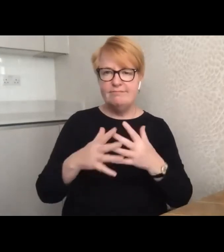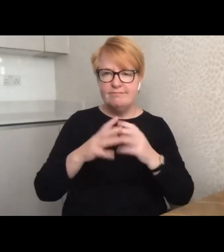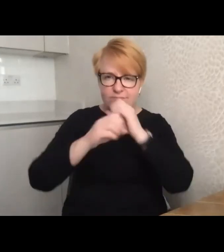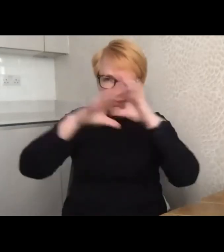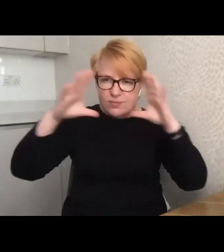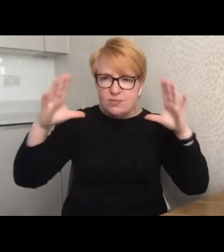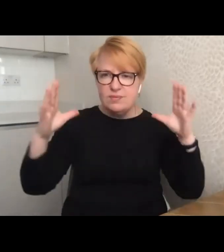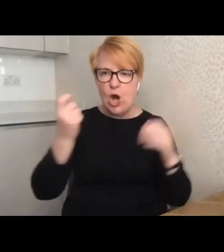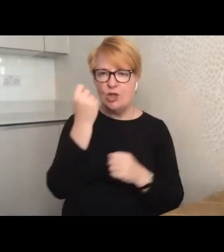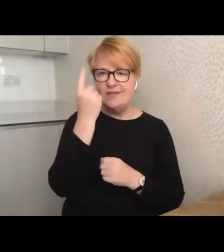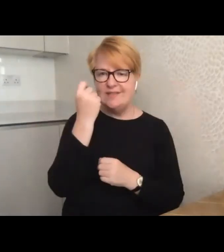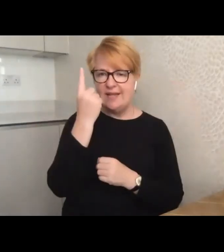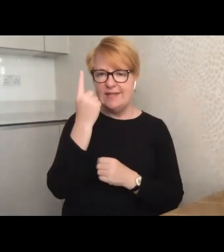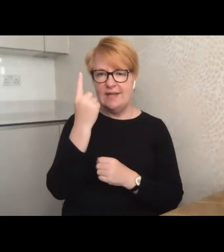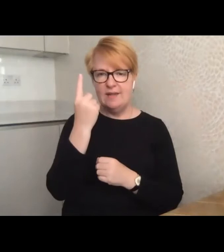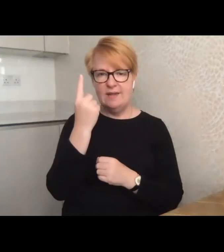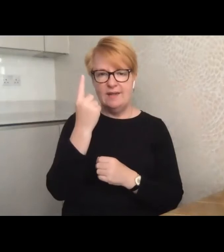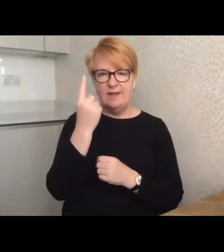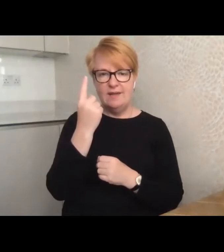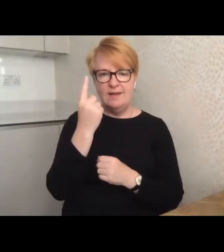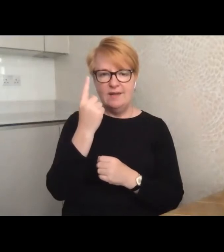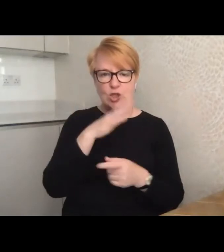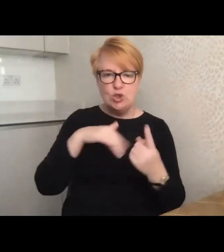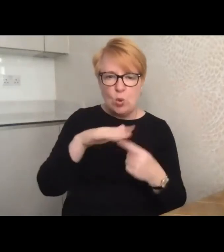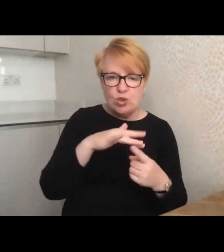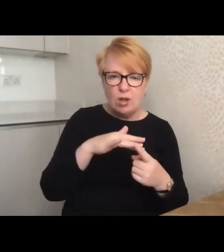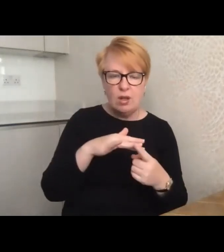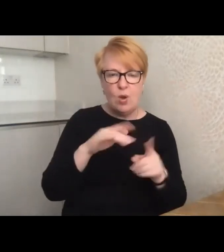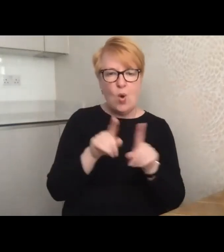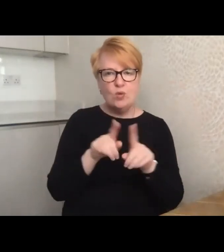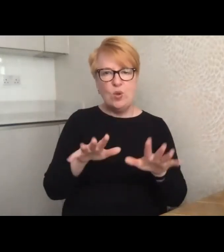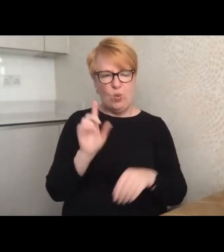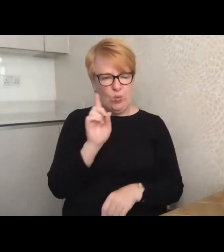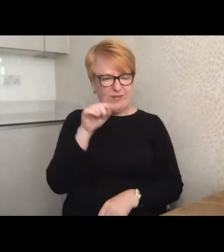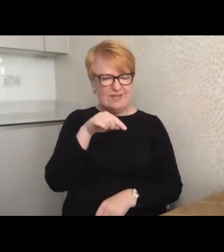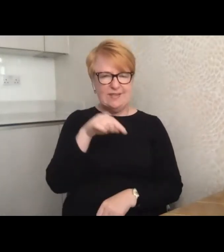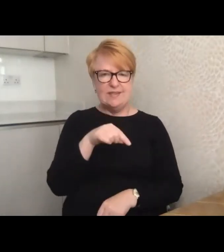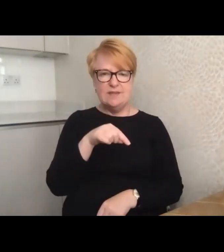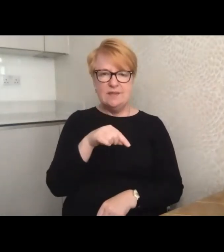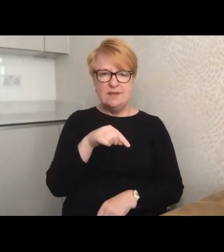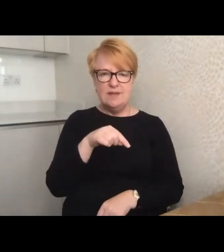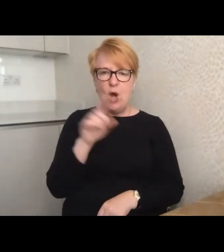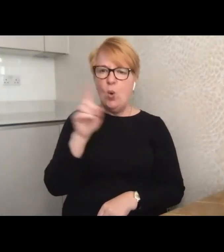what we consider the social to be that was lovely, what you said, just now about what makes us social.